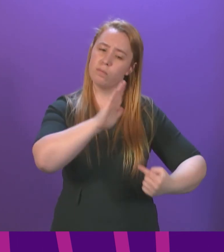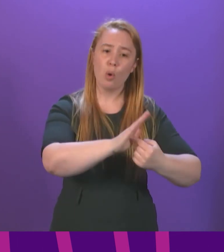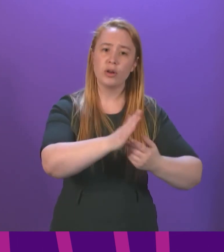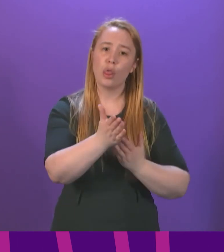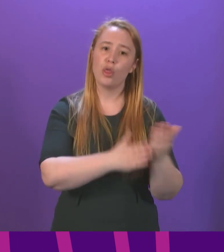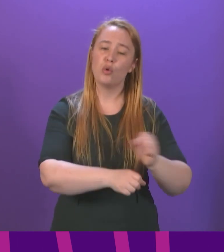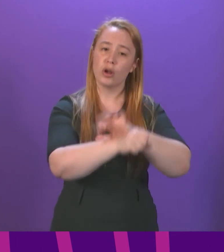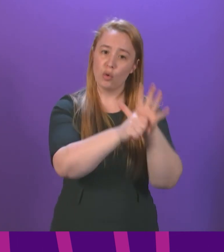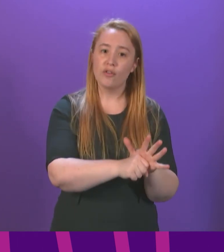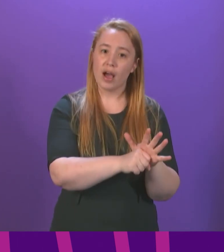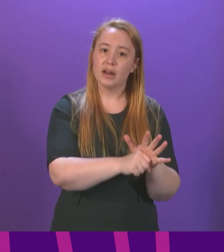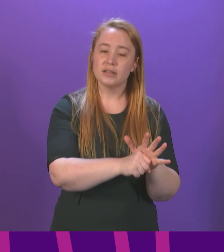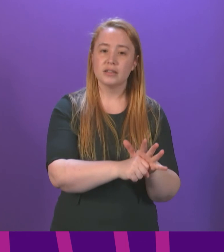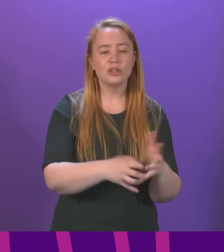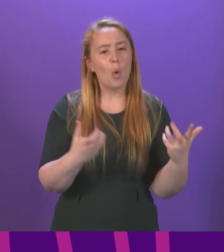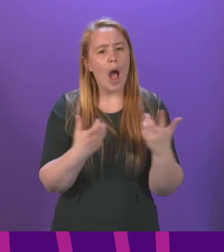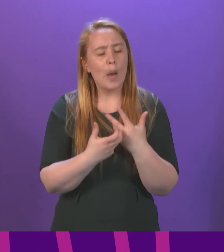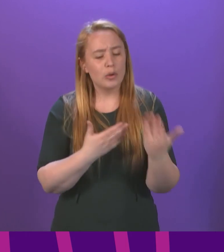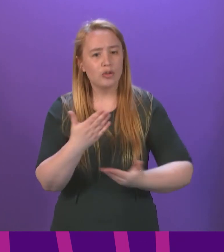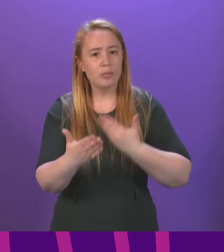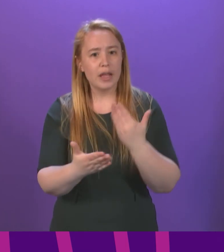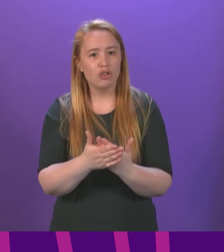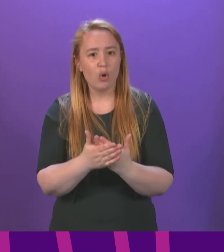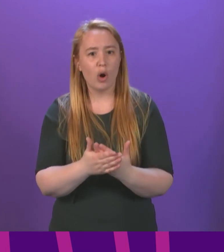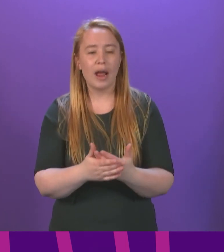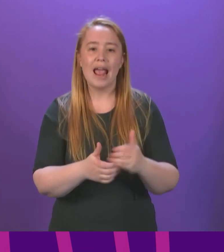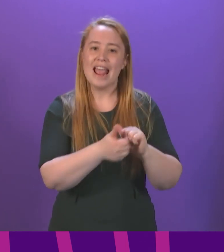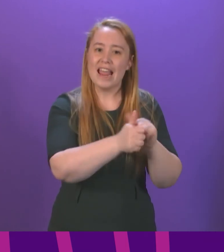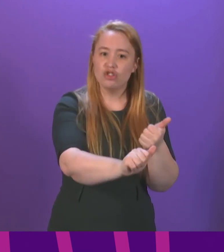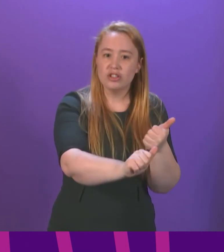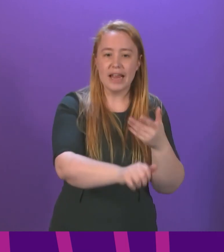How will the minister ensure that we reach agency or temporary workers who might be reluctant